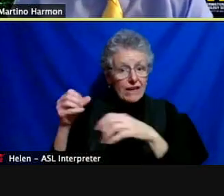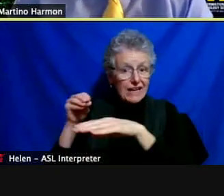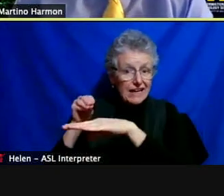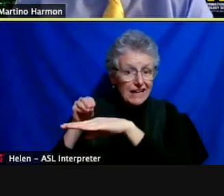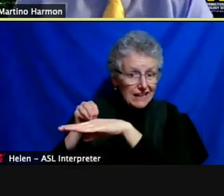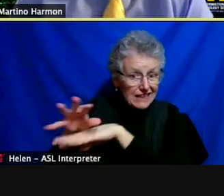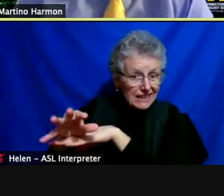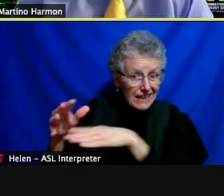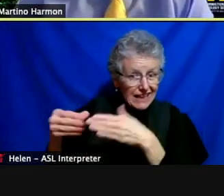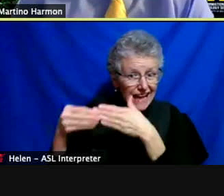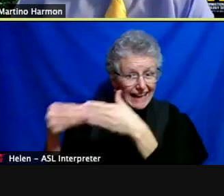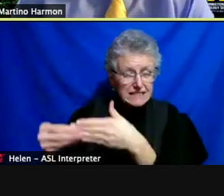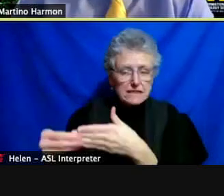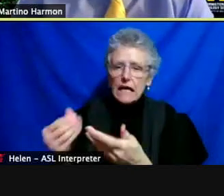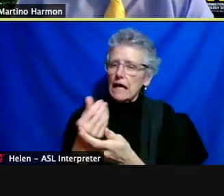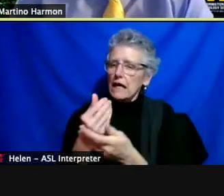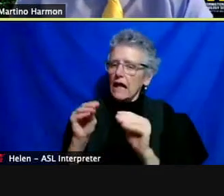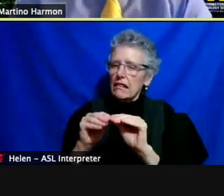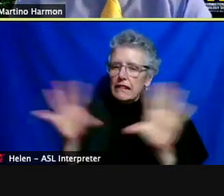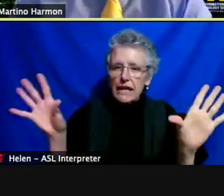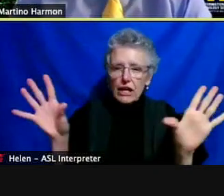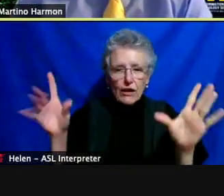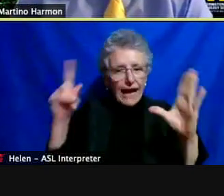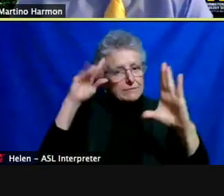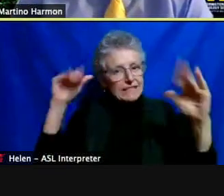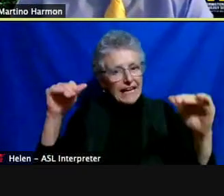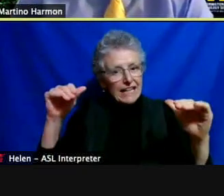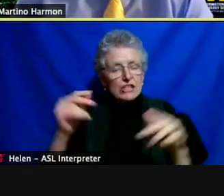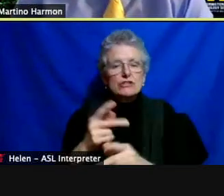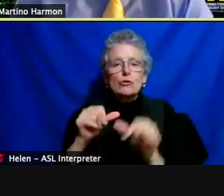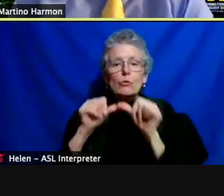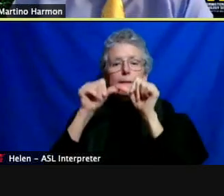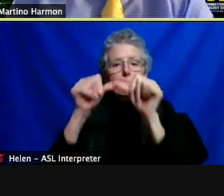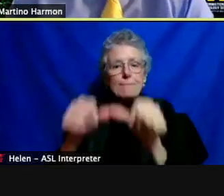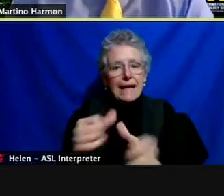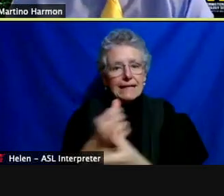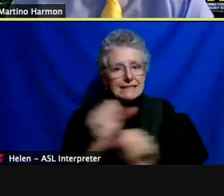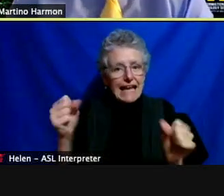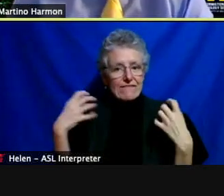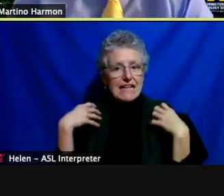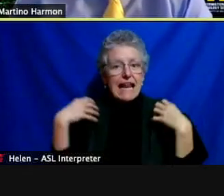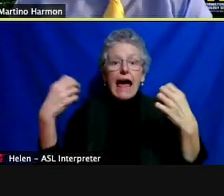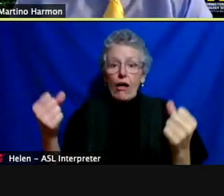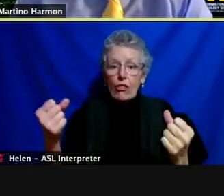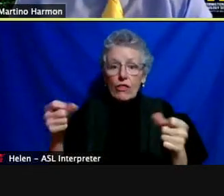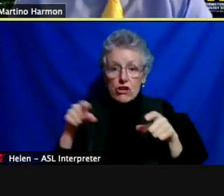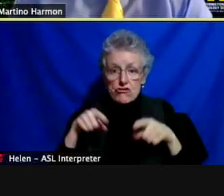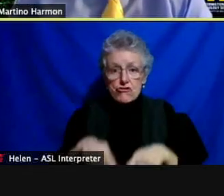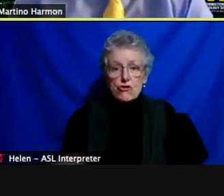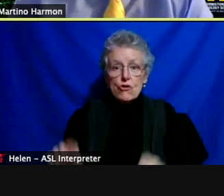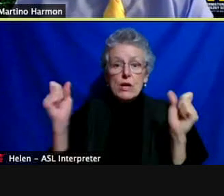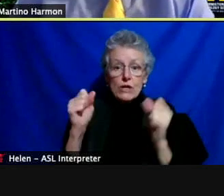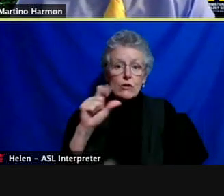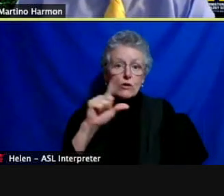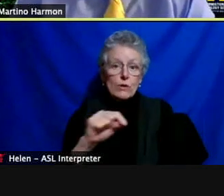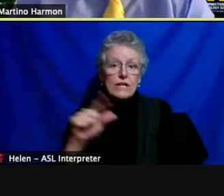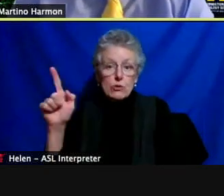for staying safe and healthy in winter 2021. And Dr. Malani mentioned some of those earlier and there'll be covered,